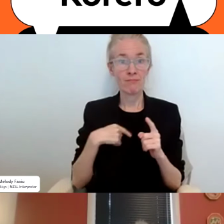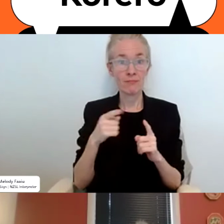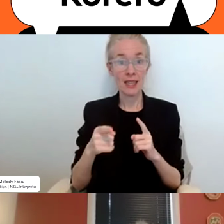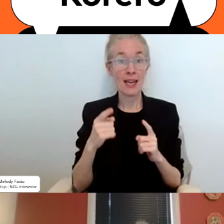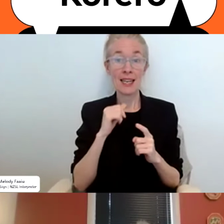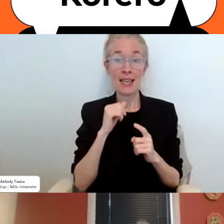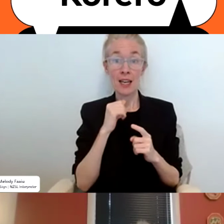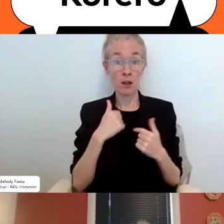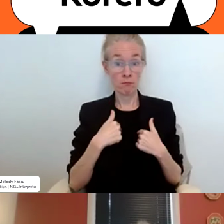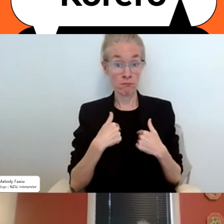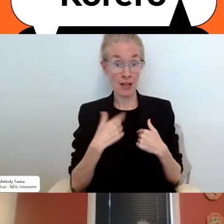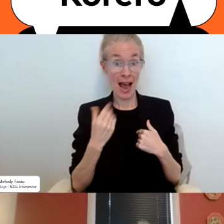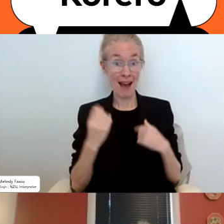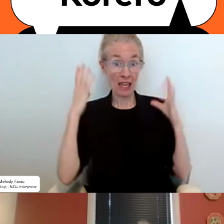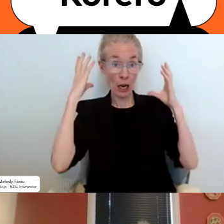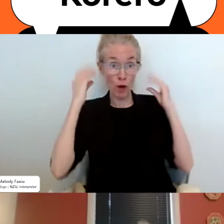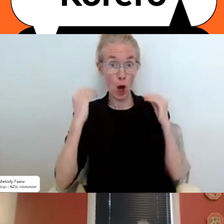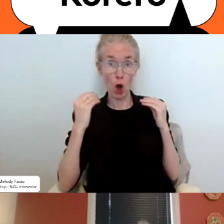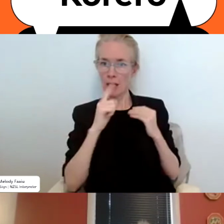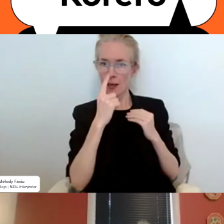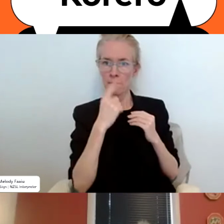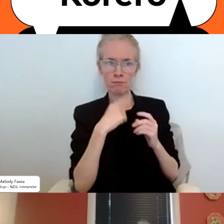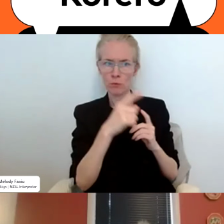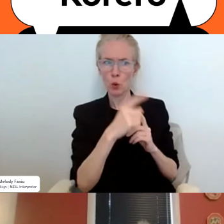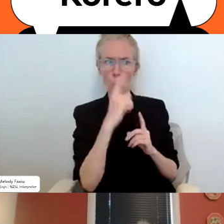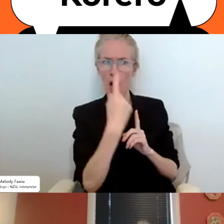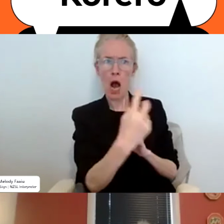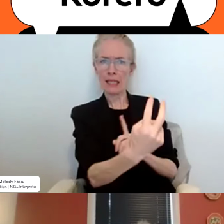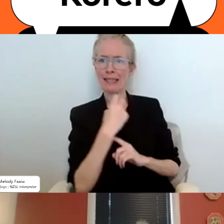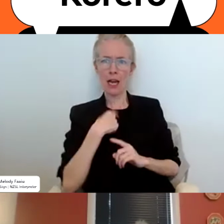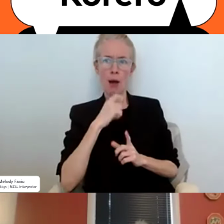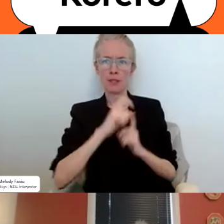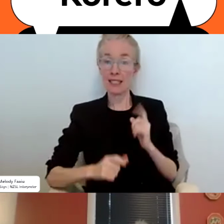are you doing to ensure acoustic environments that facilitate interactive